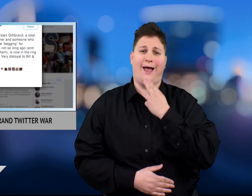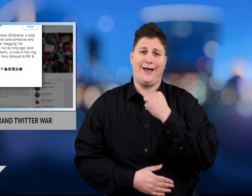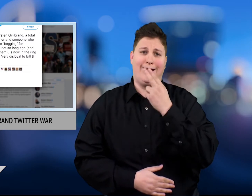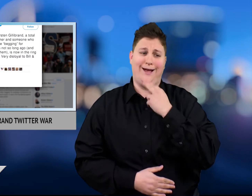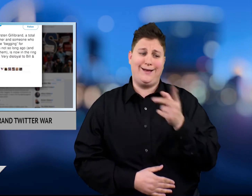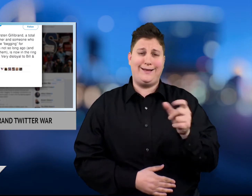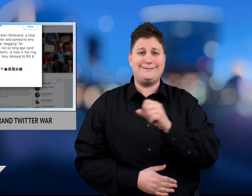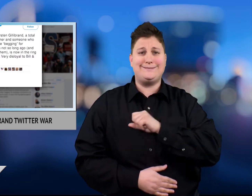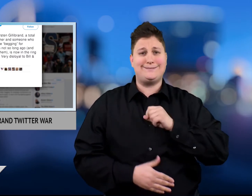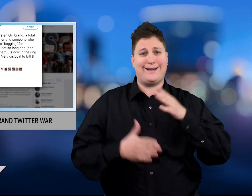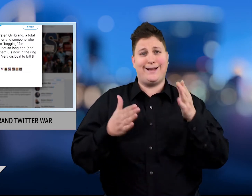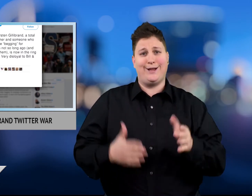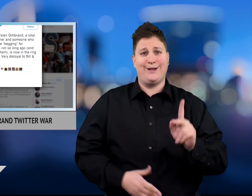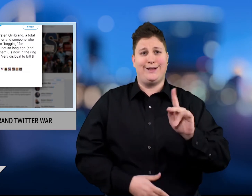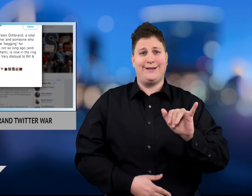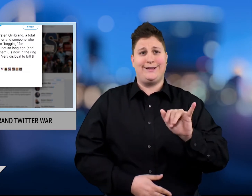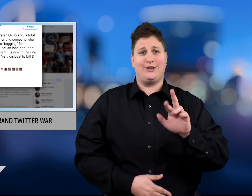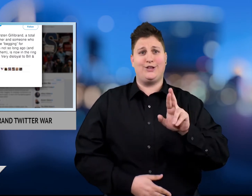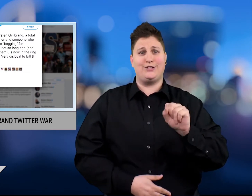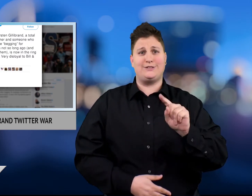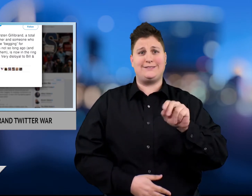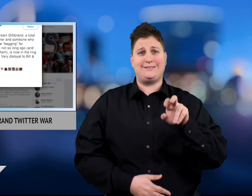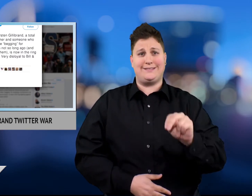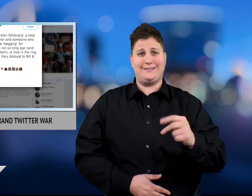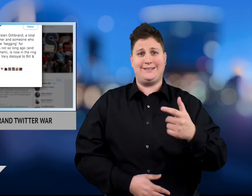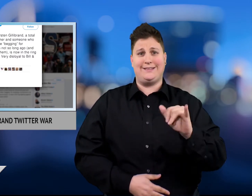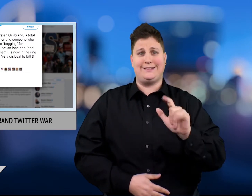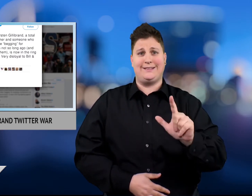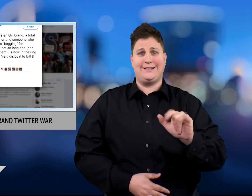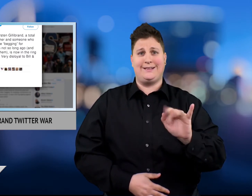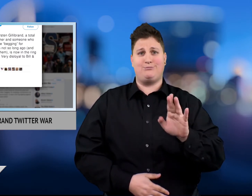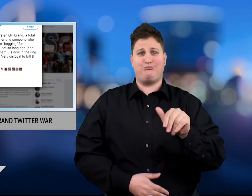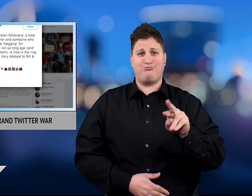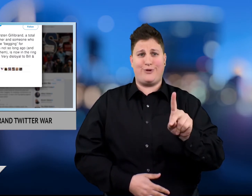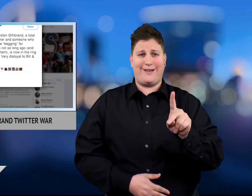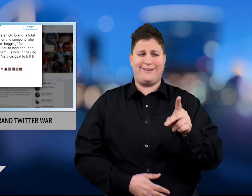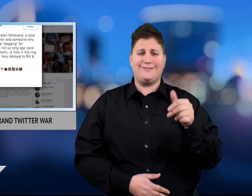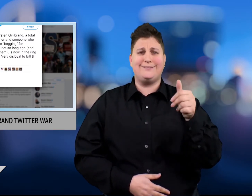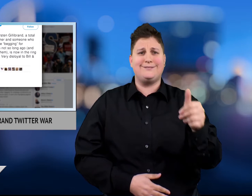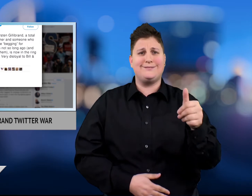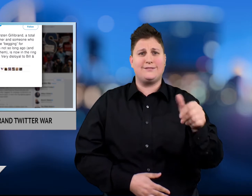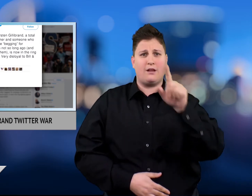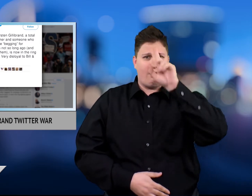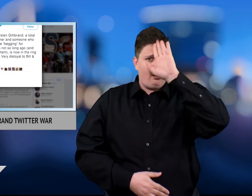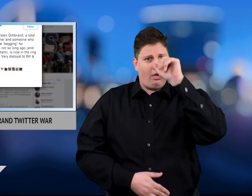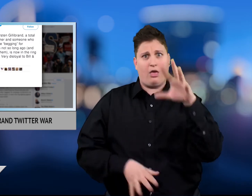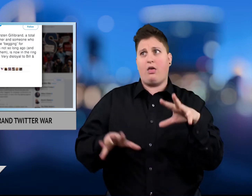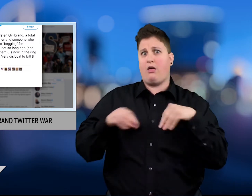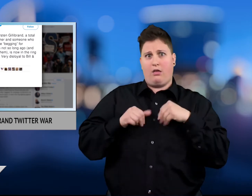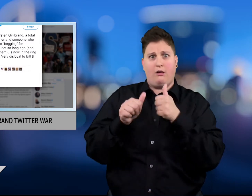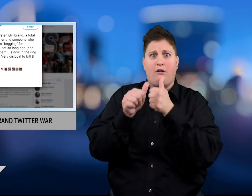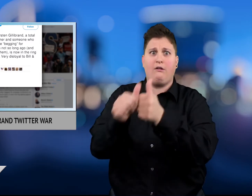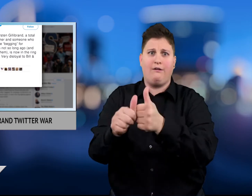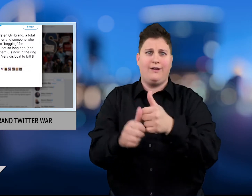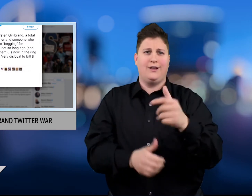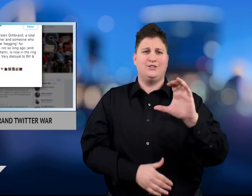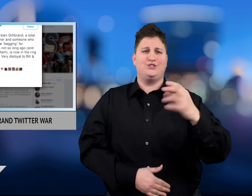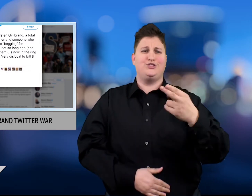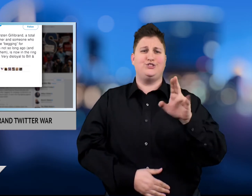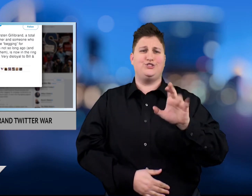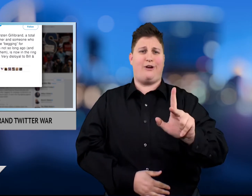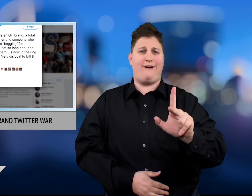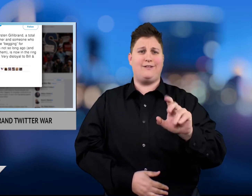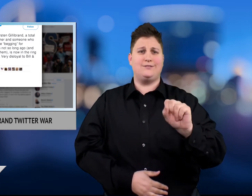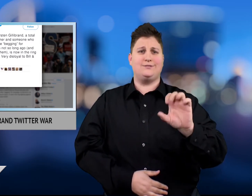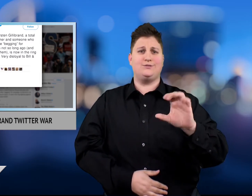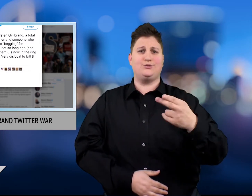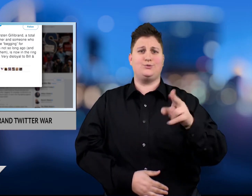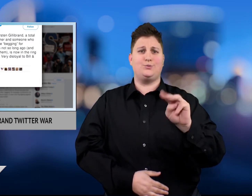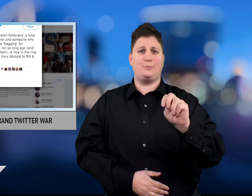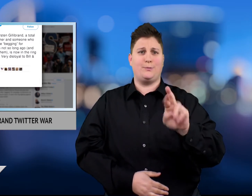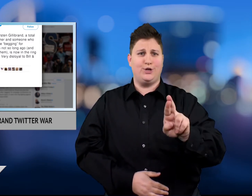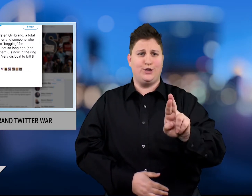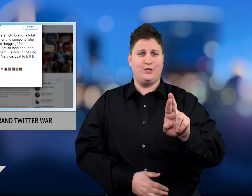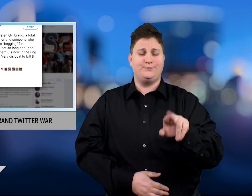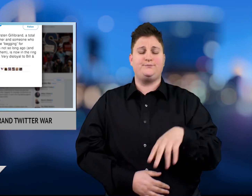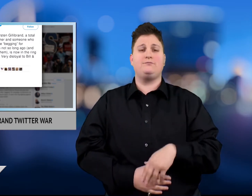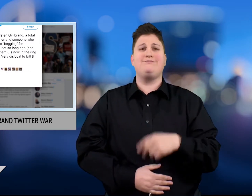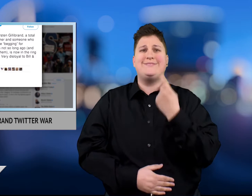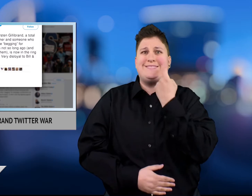"Lightweight Sen. Kirsten Gillibrand, a total flunky for Chuck Schumer and someone who would